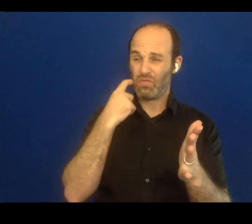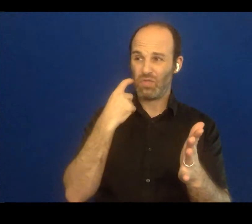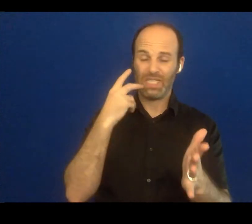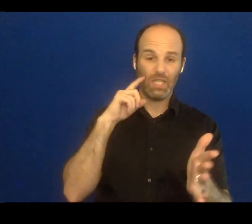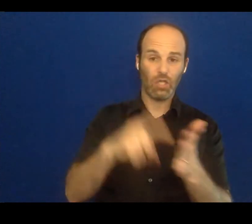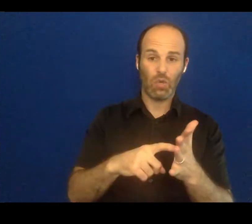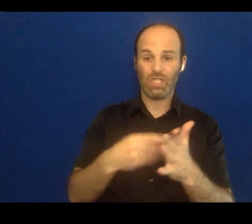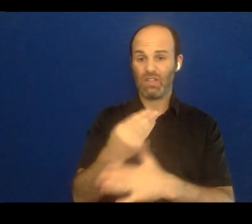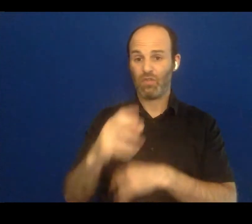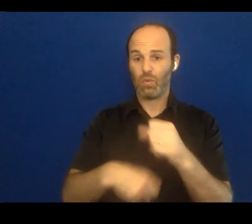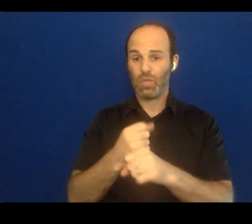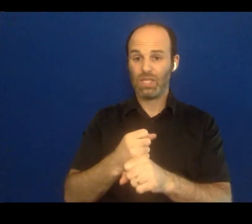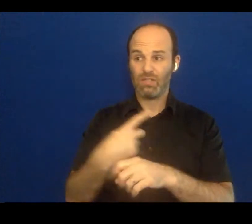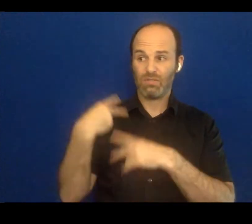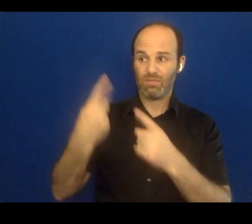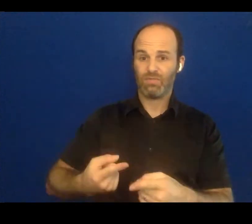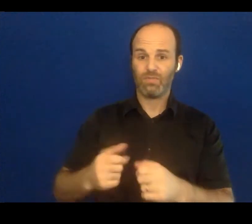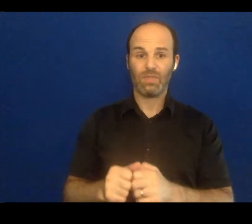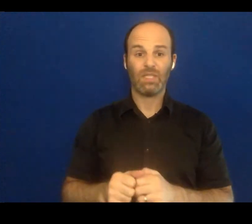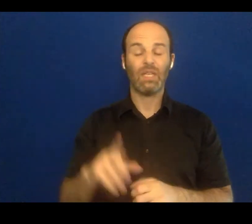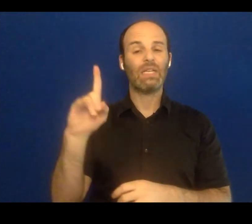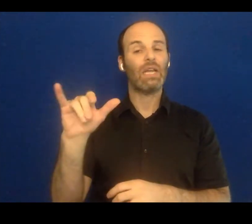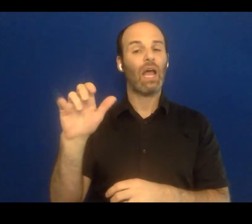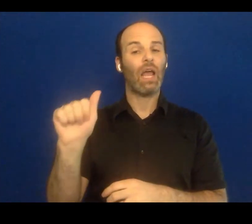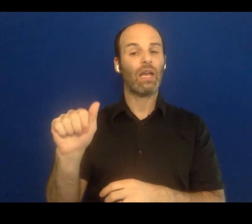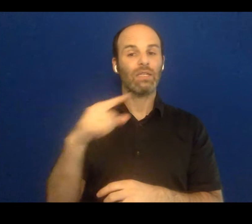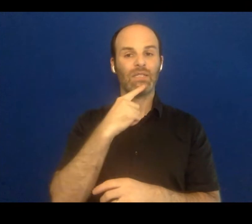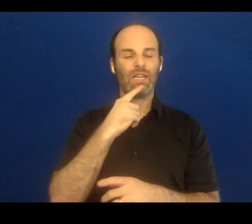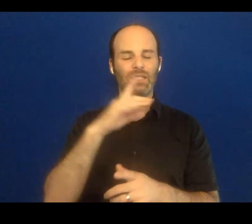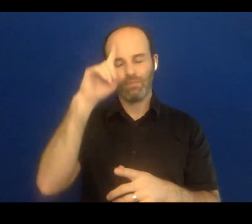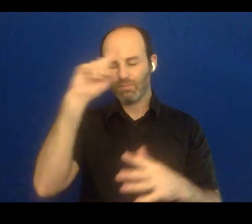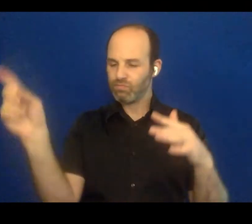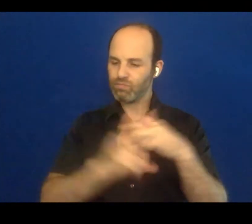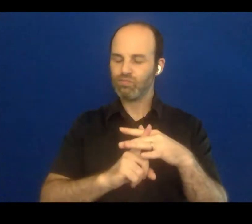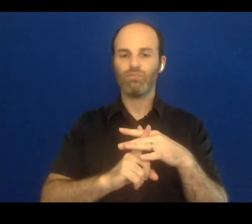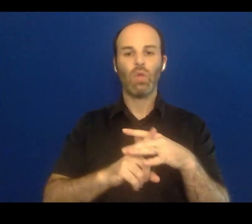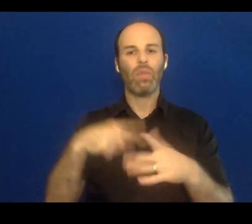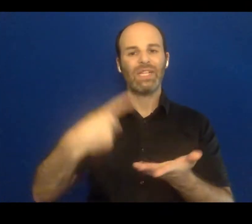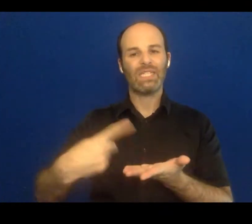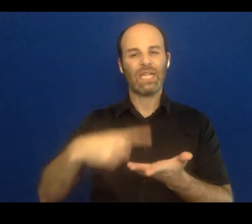ABLEISM IS BECOMING MORE PREVALENT? ONE OF THE THING COMING TO MIND IS THE DISCUSSION OF